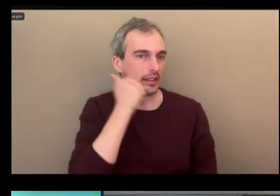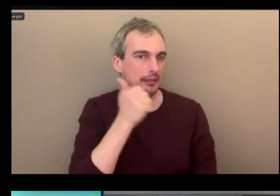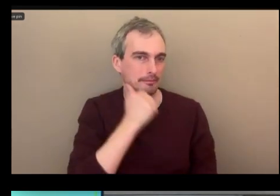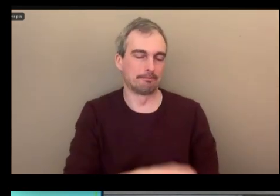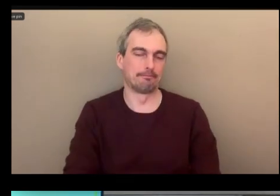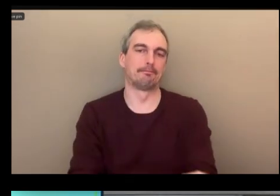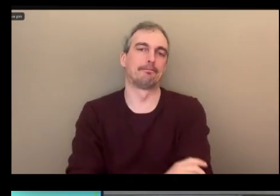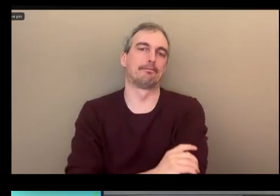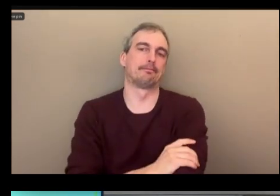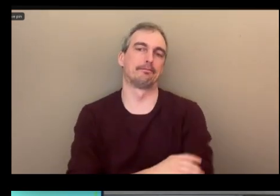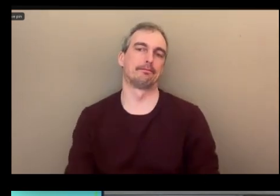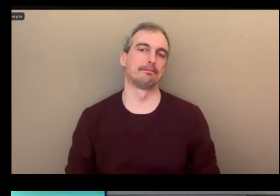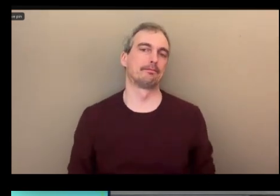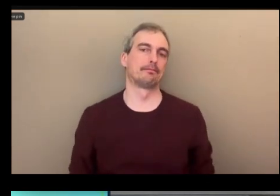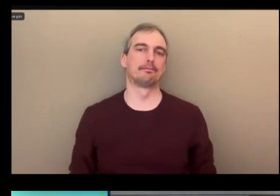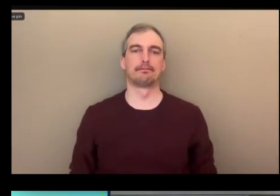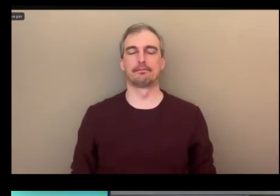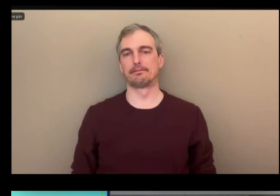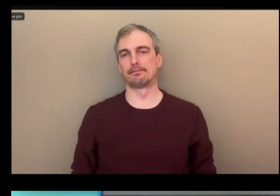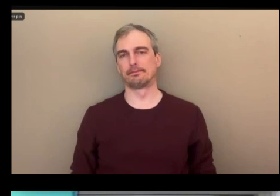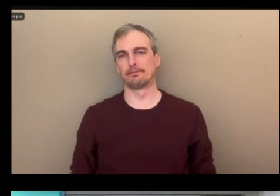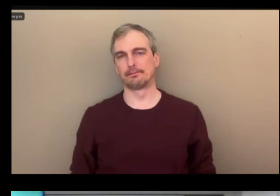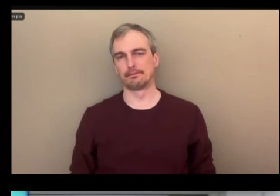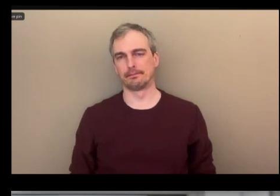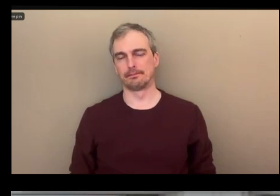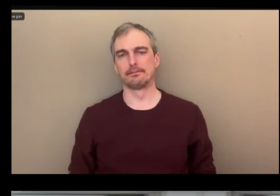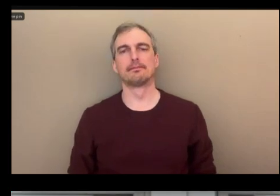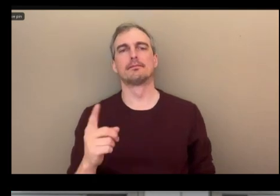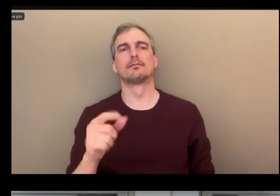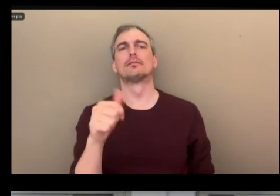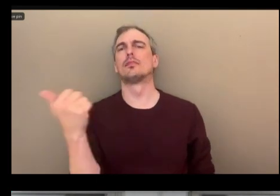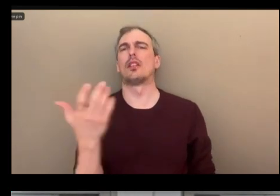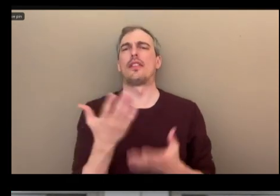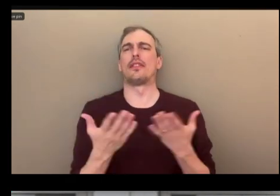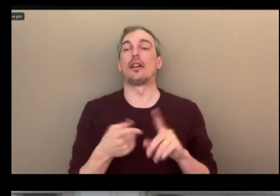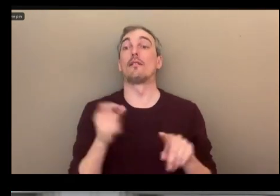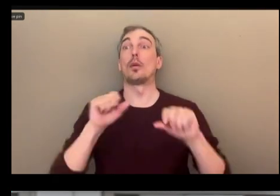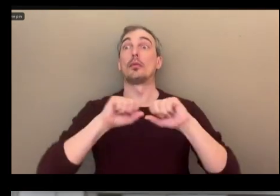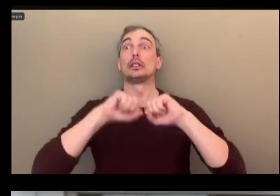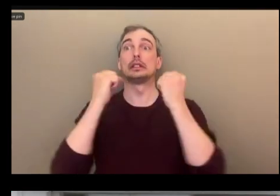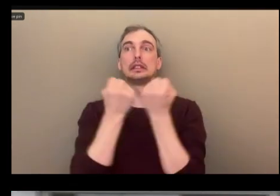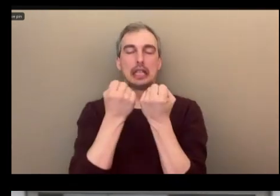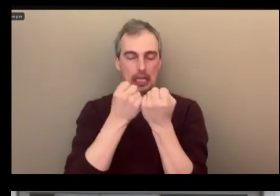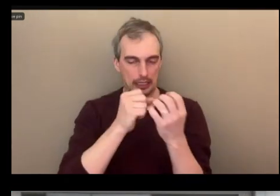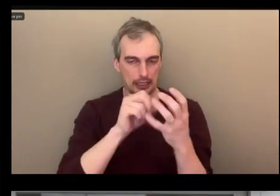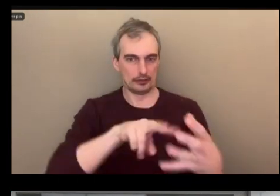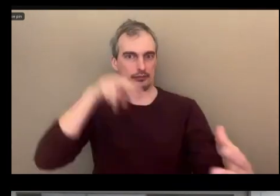All right. One of the other things from a societal perspective that we really loved talking about.